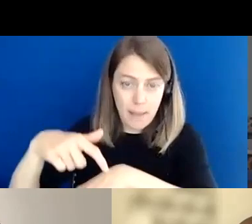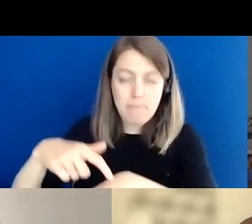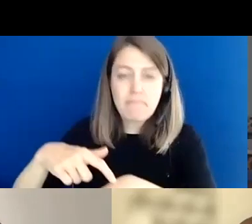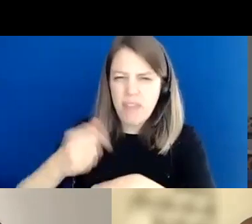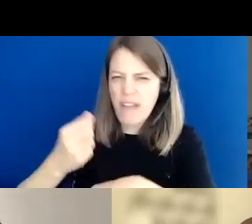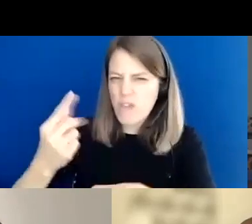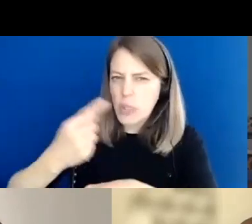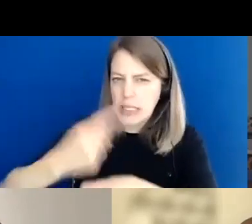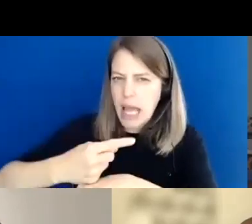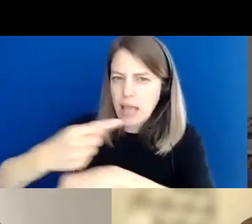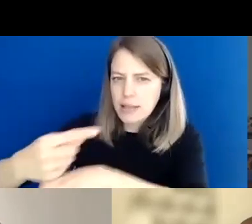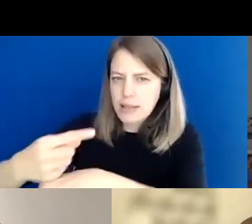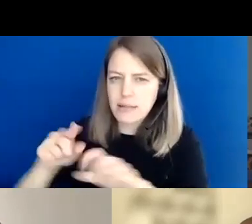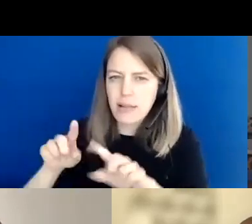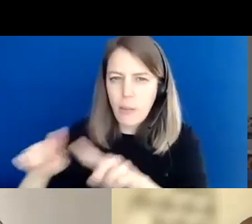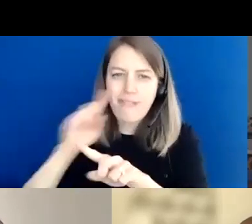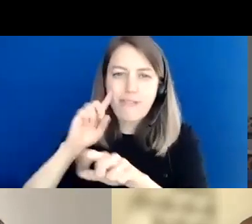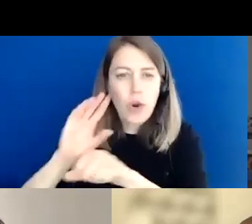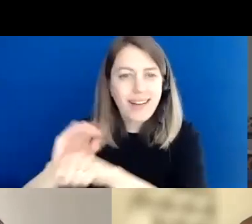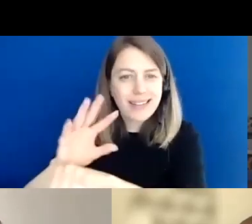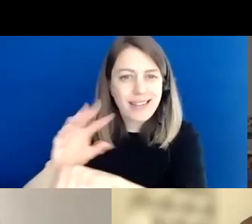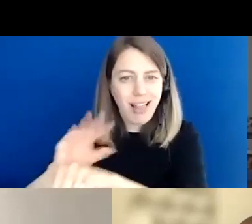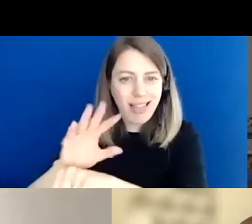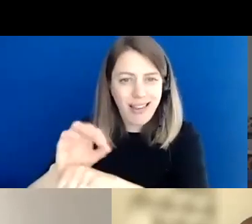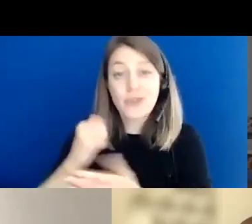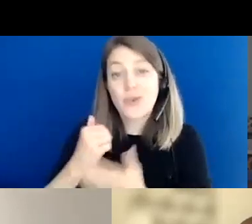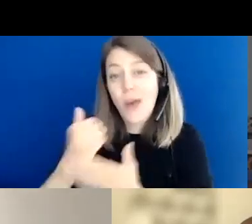as a consultant to help the state of Delaware to bring back